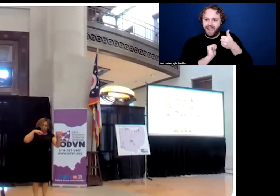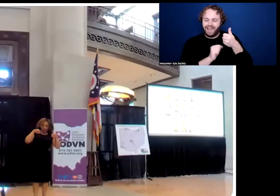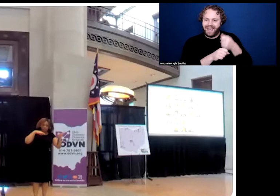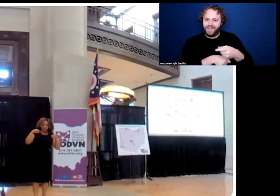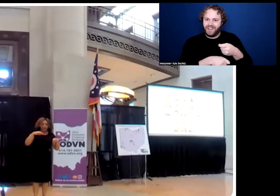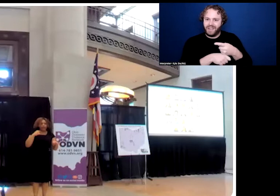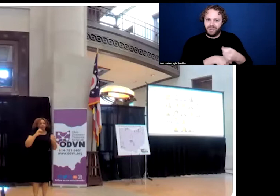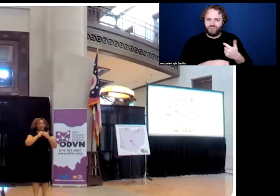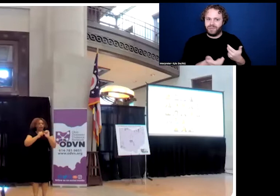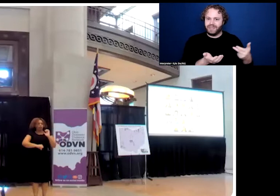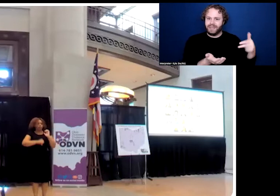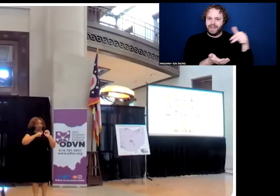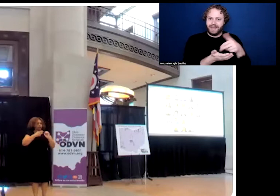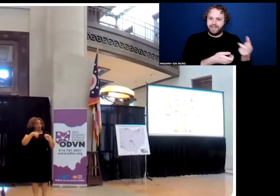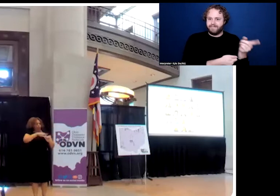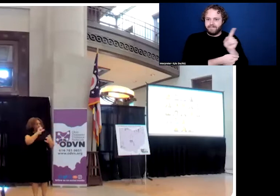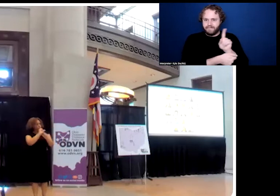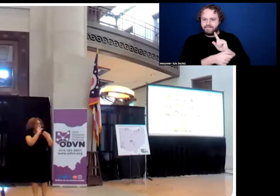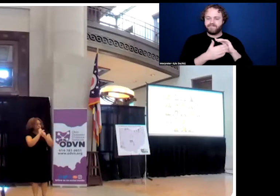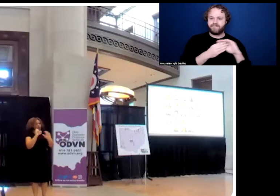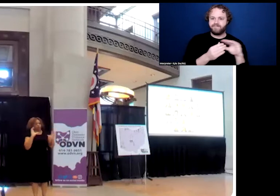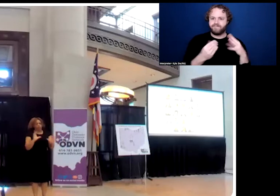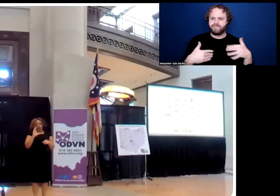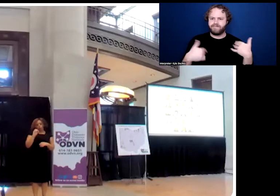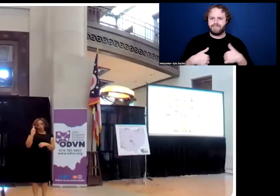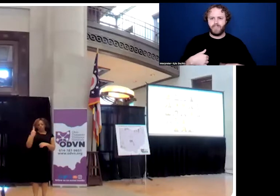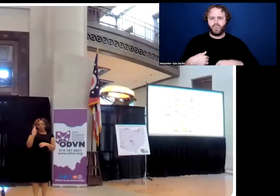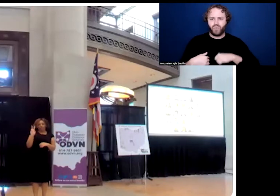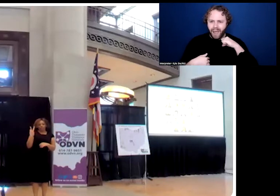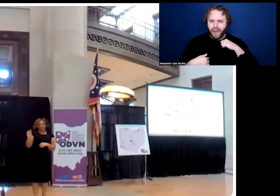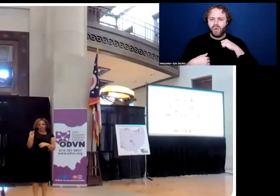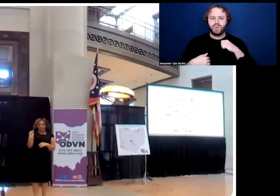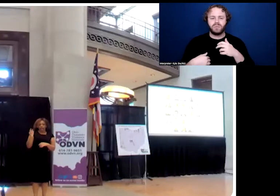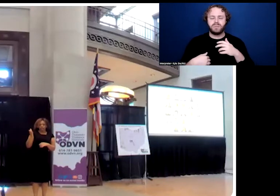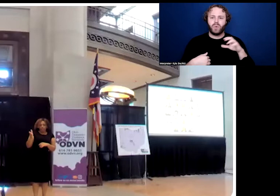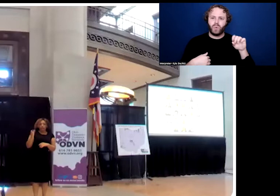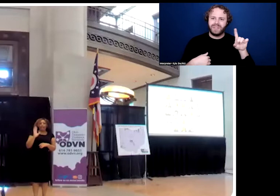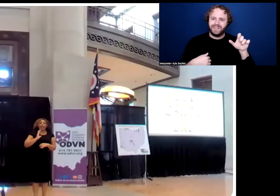I am of the work being done by ODVN and our 76 member programs.